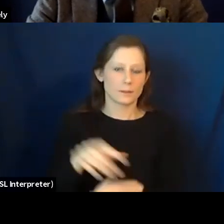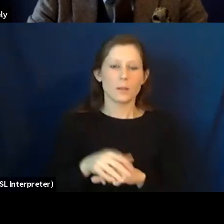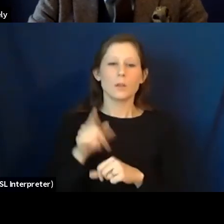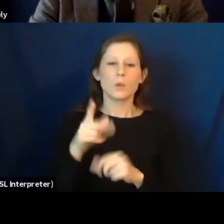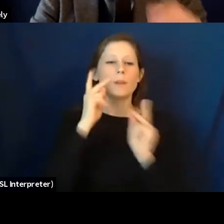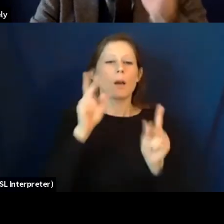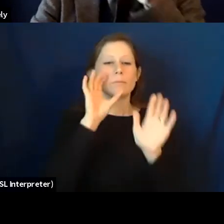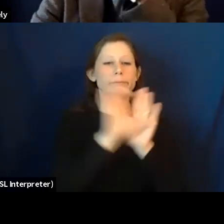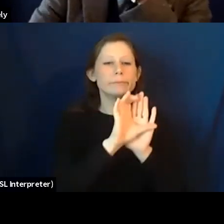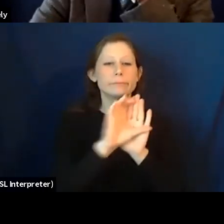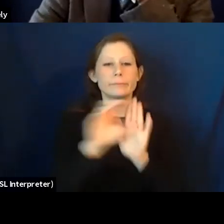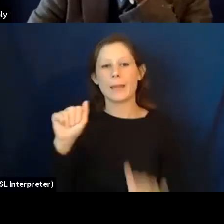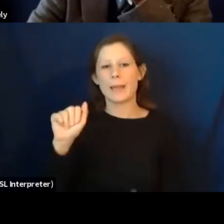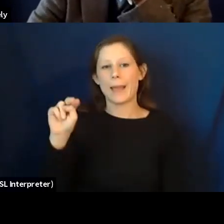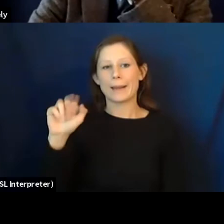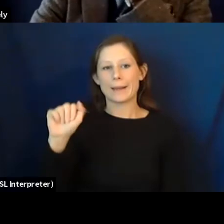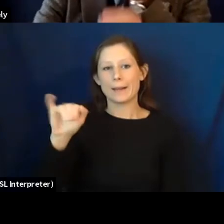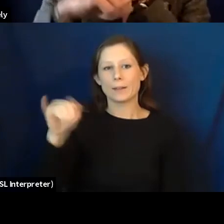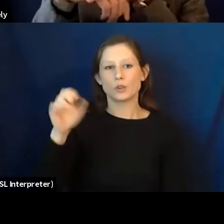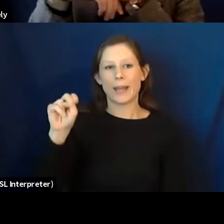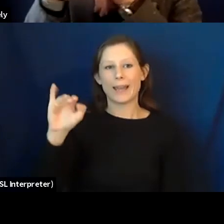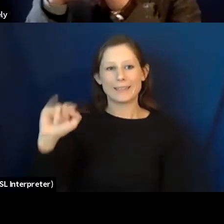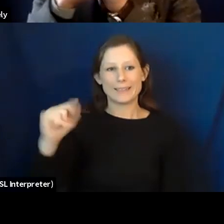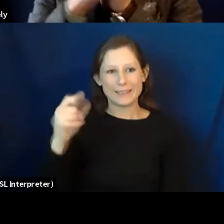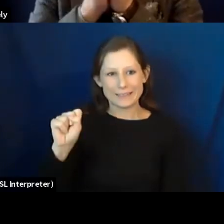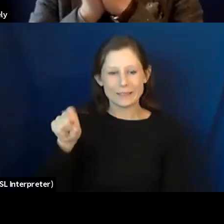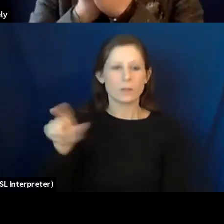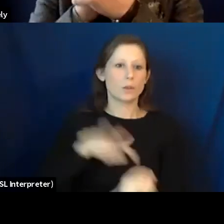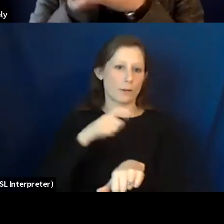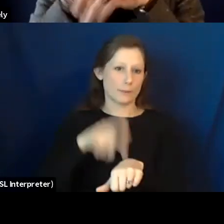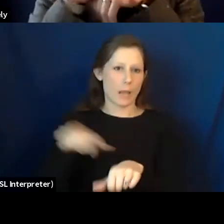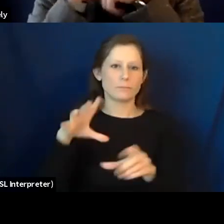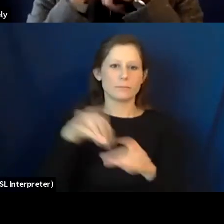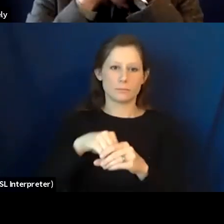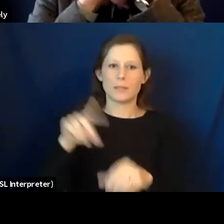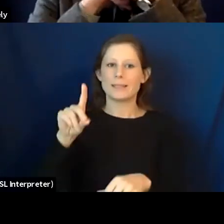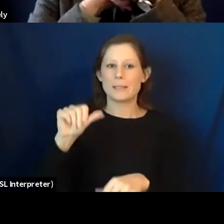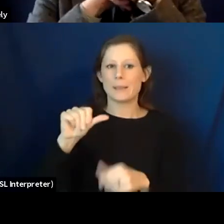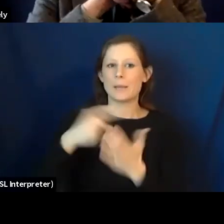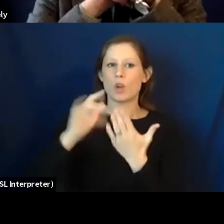anna jennings who's a longtime member of the disability project and uh she was a a rapper